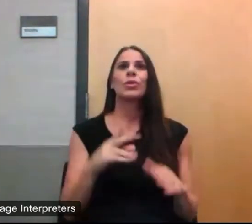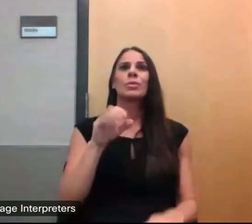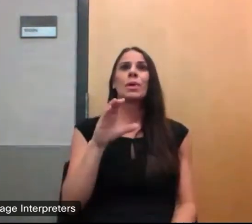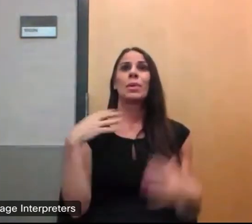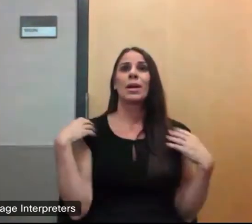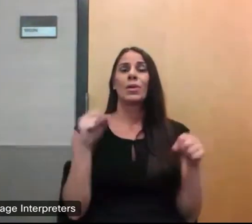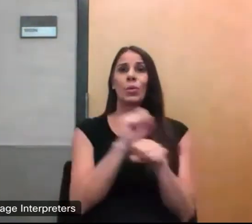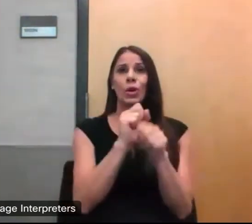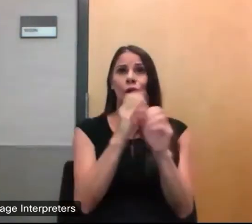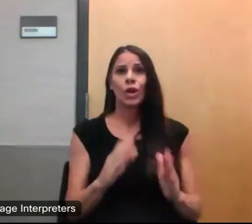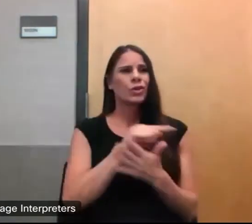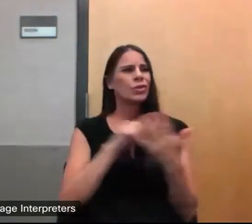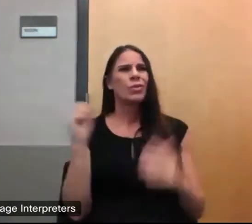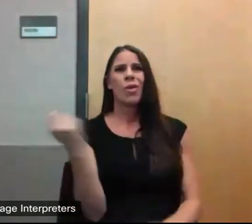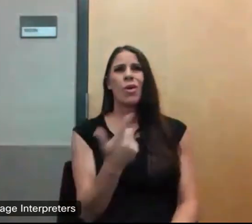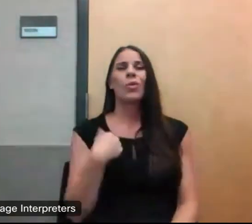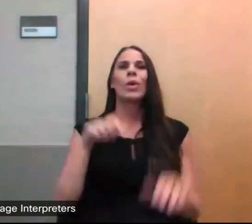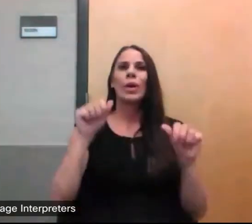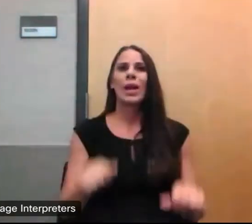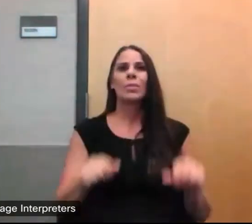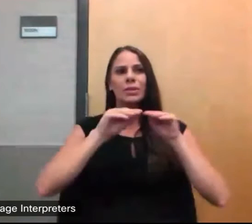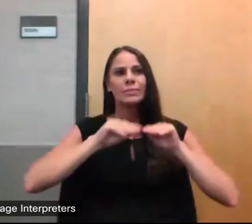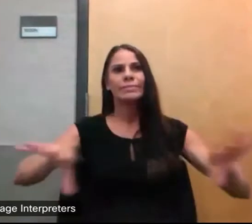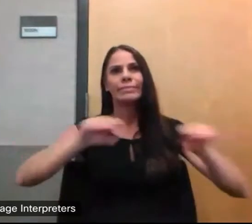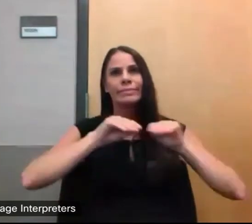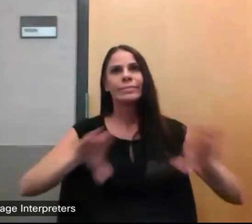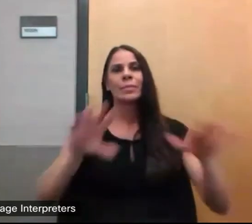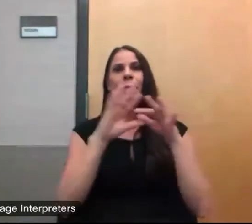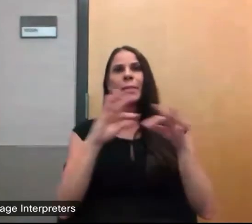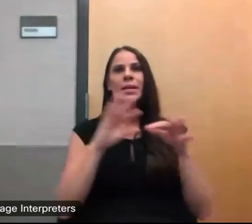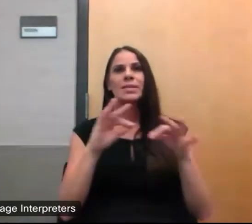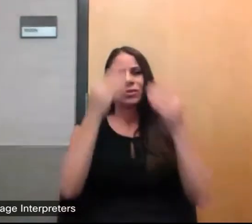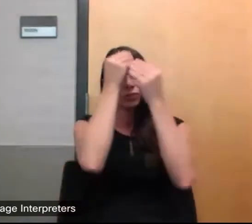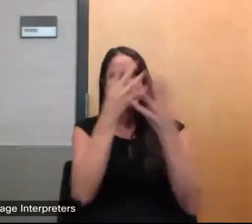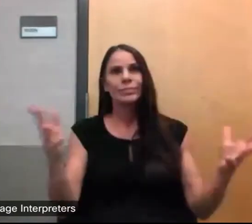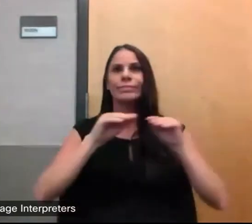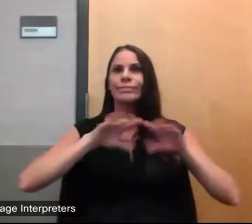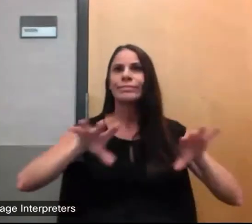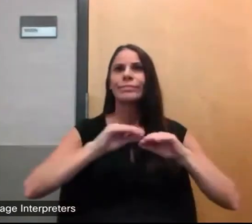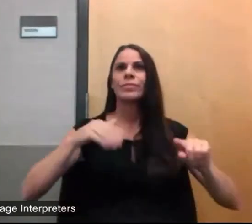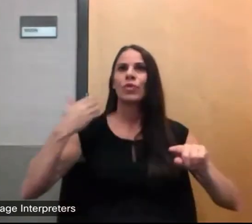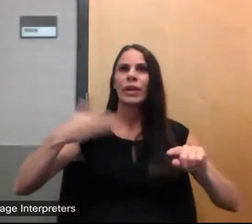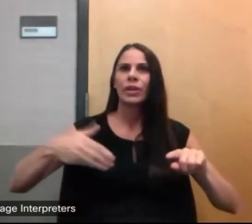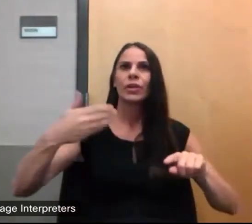that we were able to get messages out to them data out to them on a regular basis at 1st,